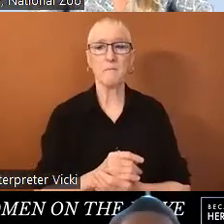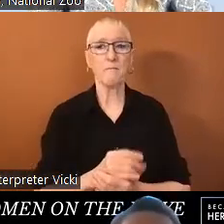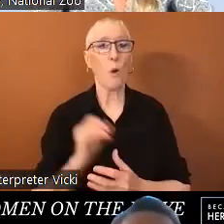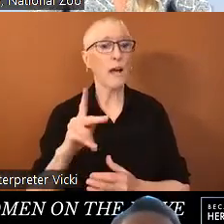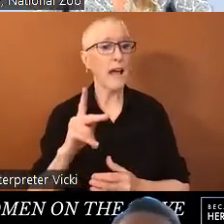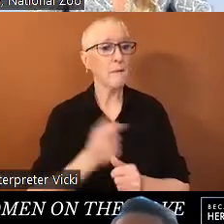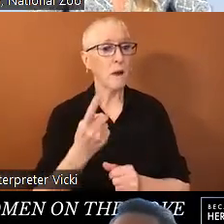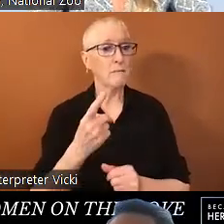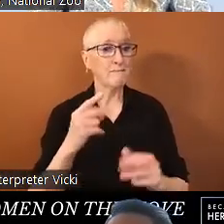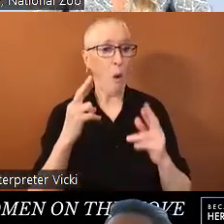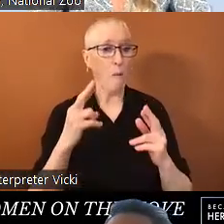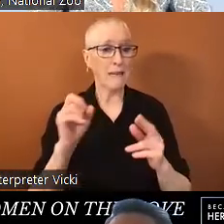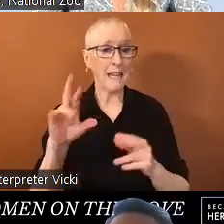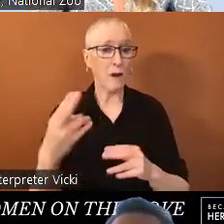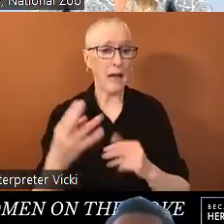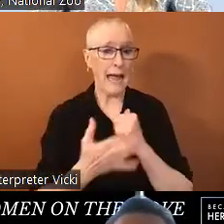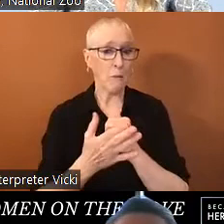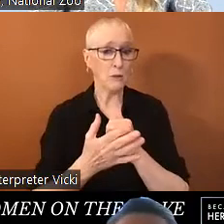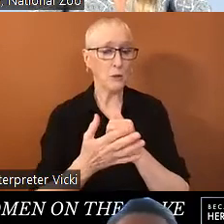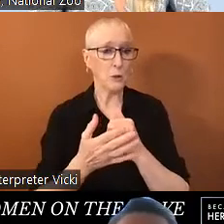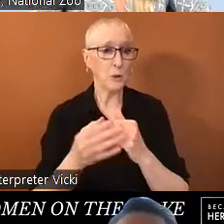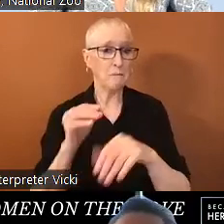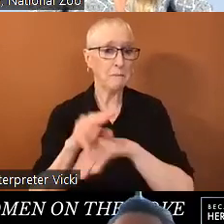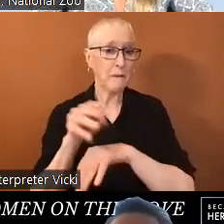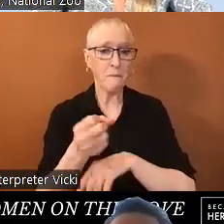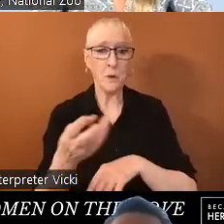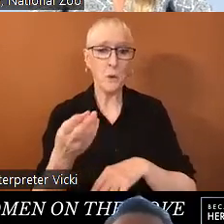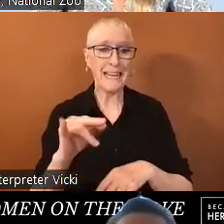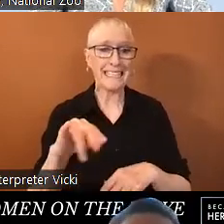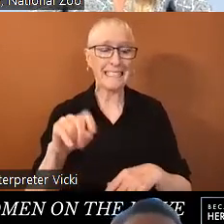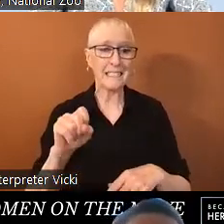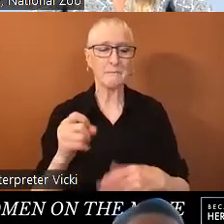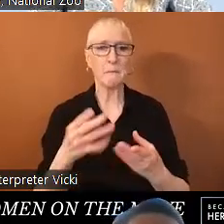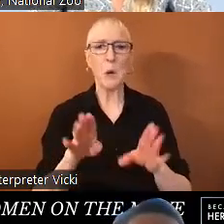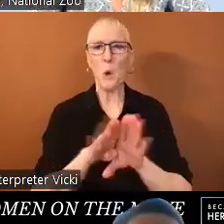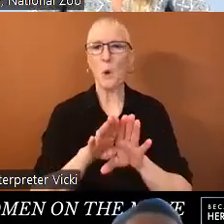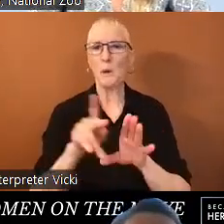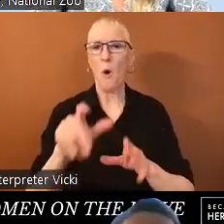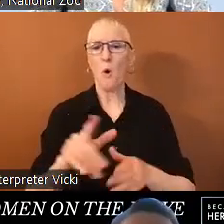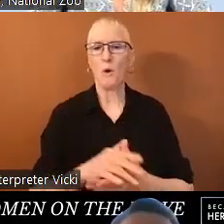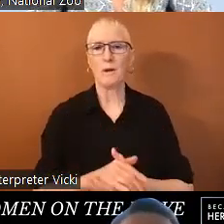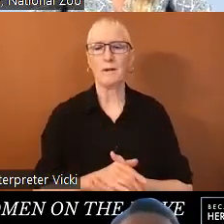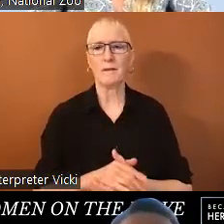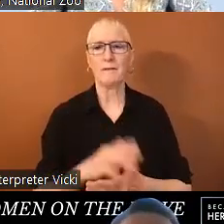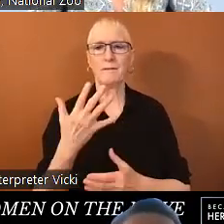Hopefully Sarah has helped give you a few hints here. I'm going to close the poll in five, four,